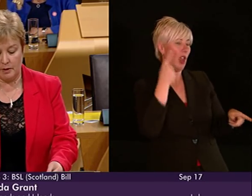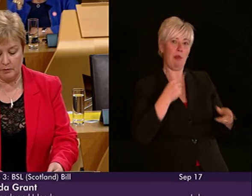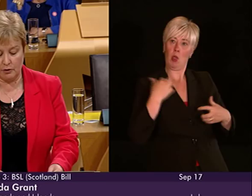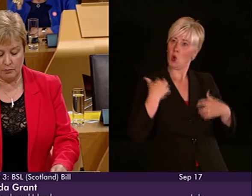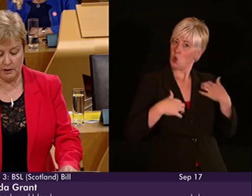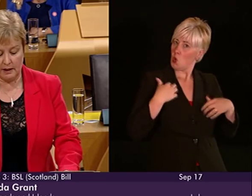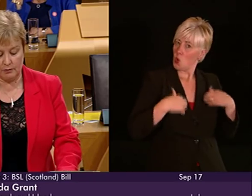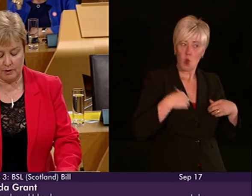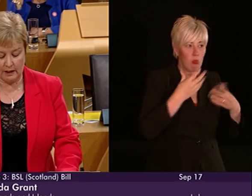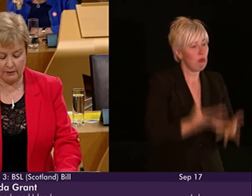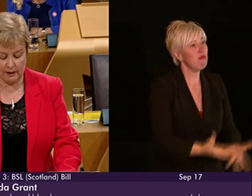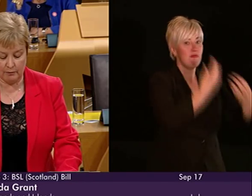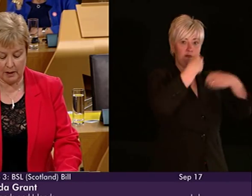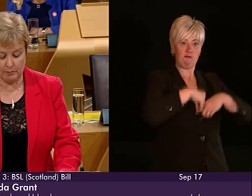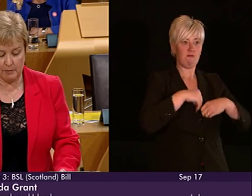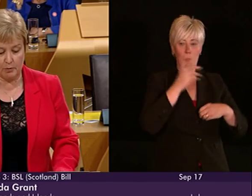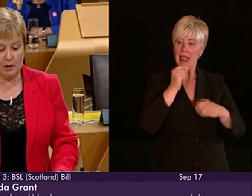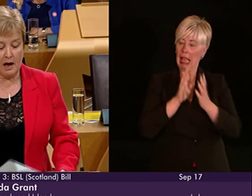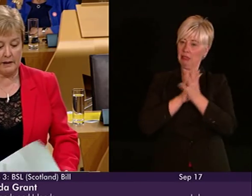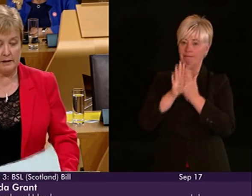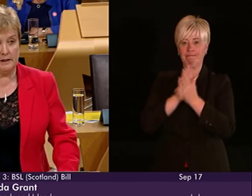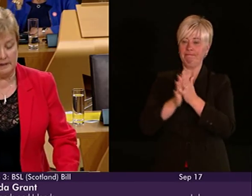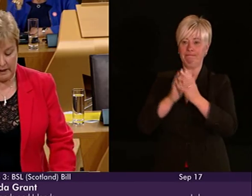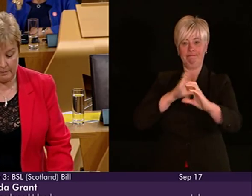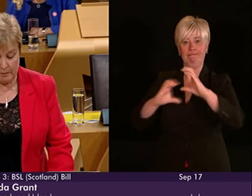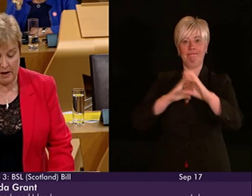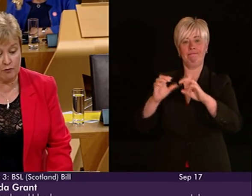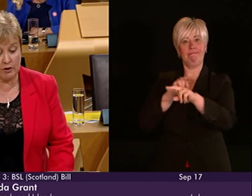would enable them to communicate with deaf and deafblind people. Such learning would